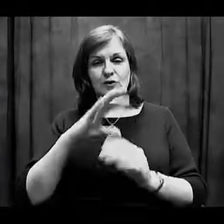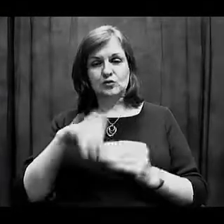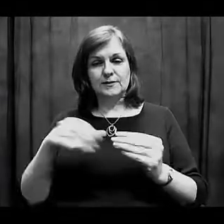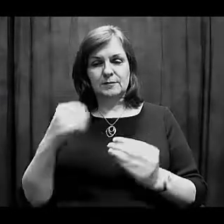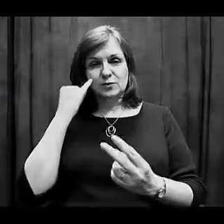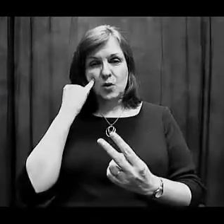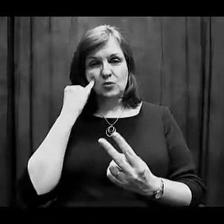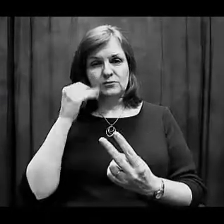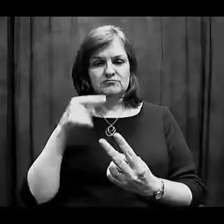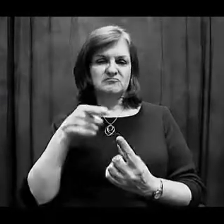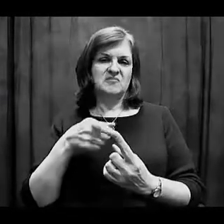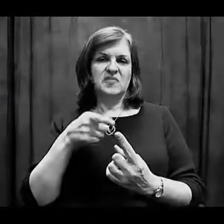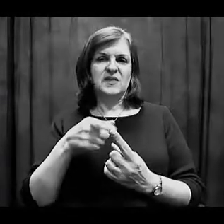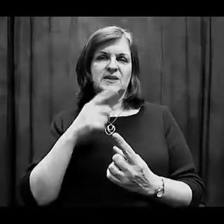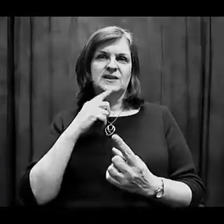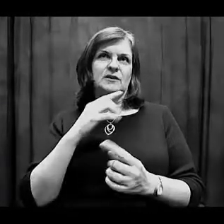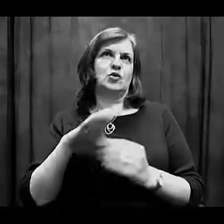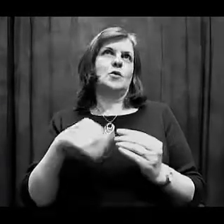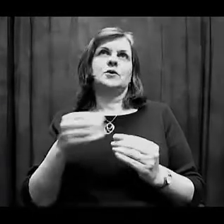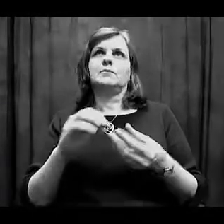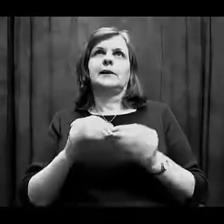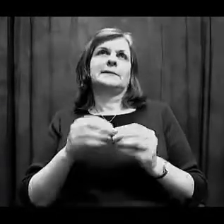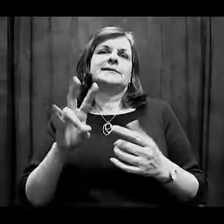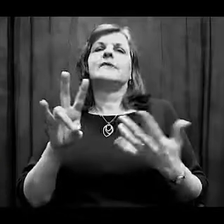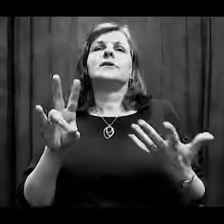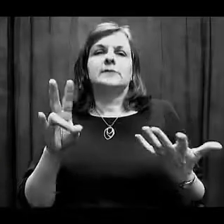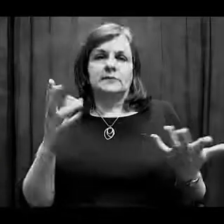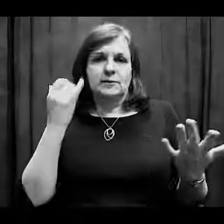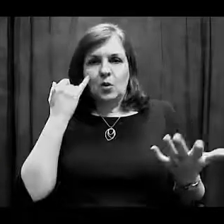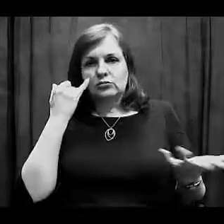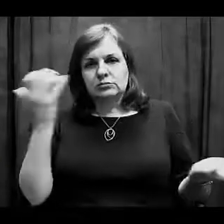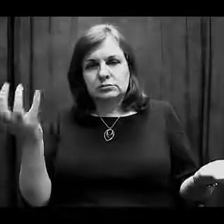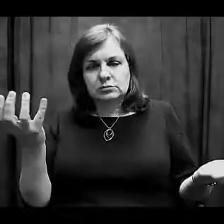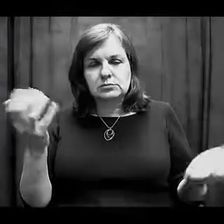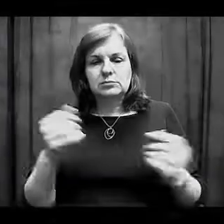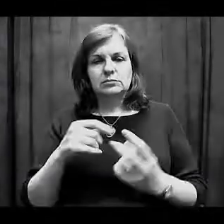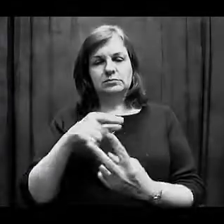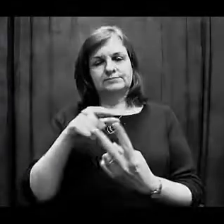say this is chromosome -- oh it doesn't matter -- seven